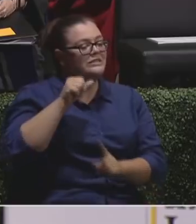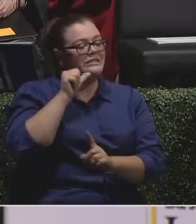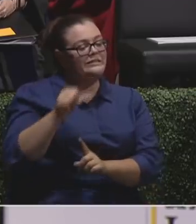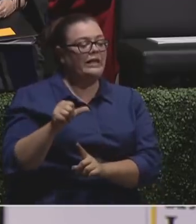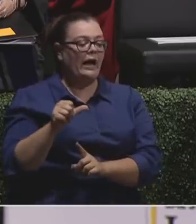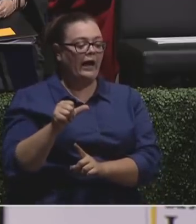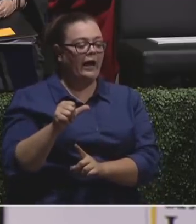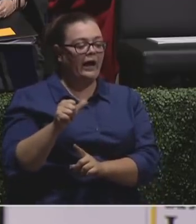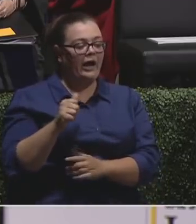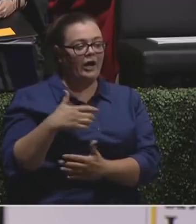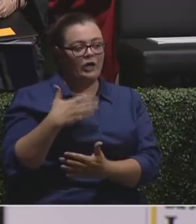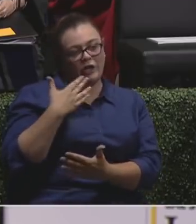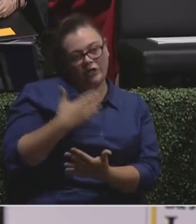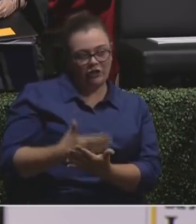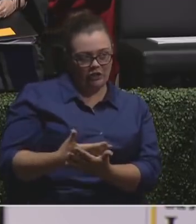FOR NOT BEING ABLE TO GIVE ME WHAT MY PEERS HAD.